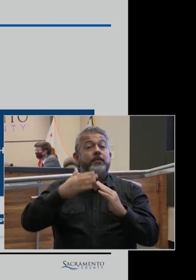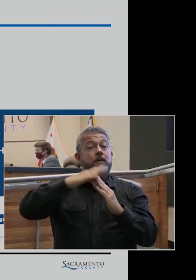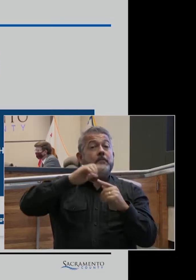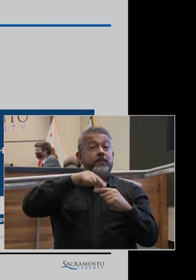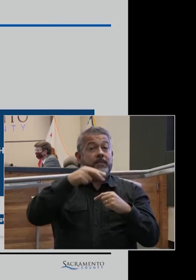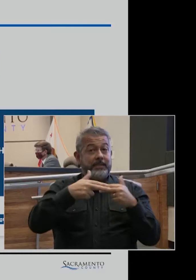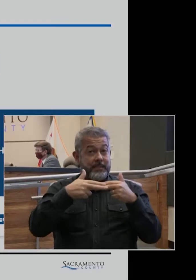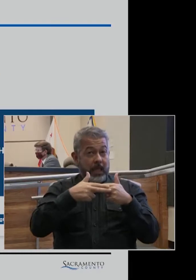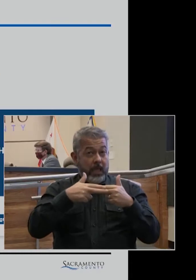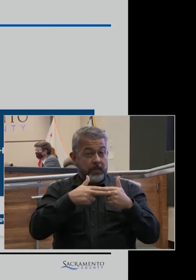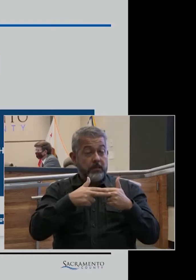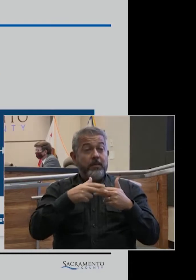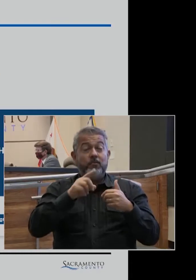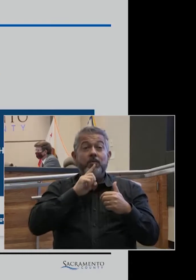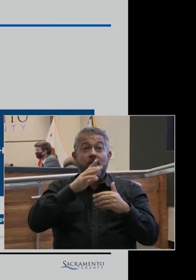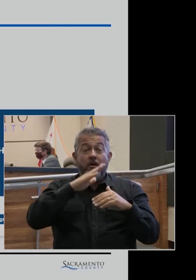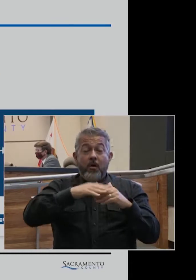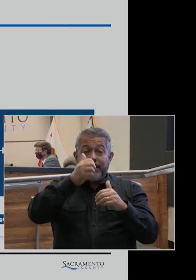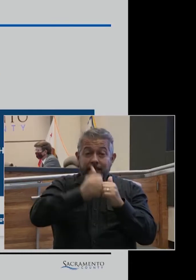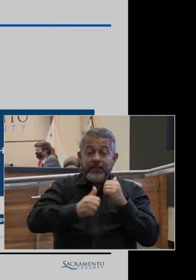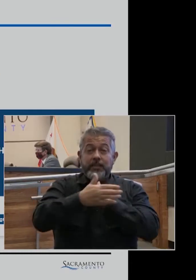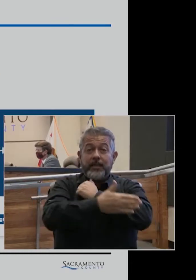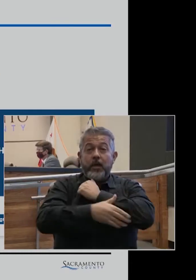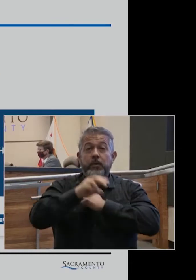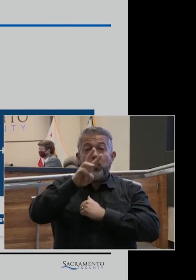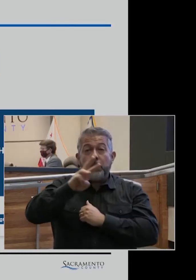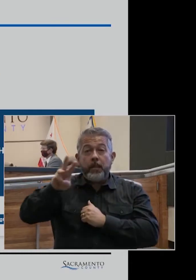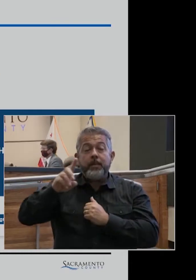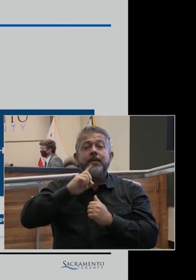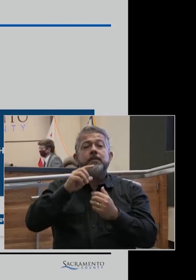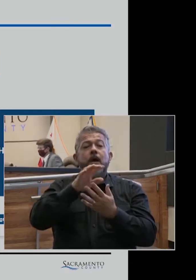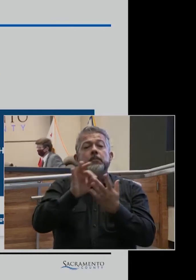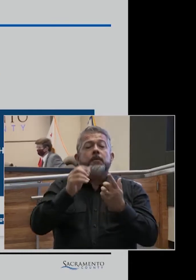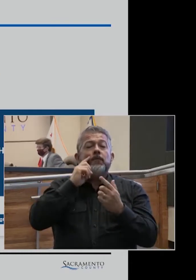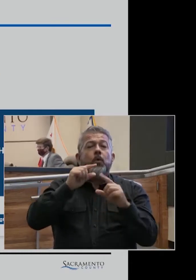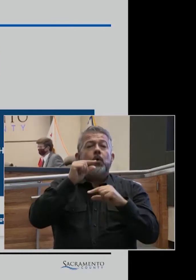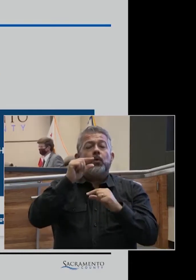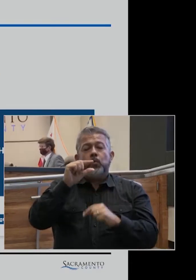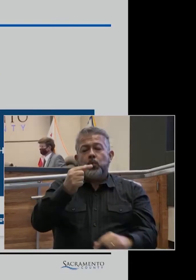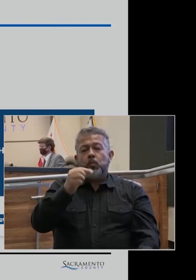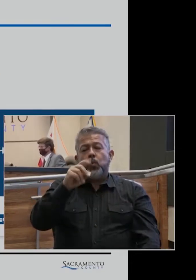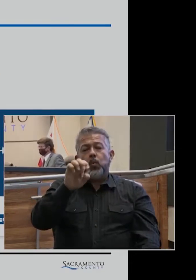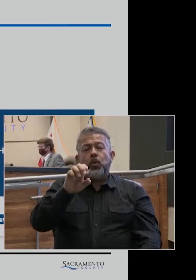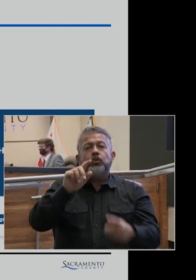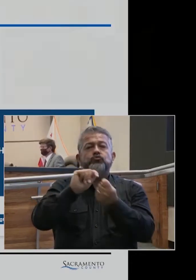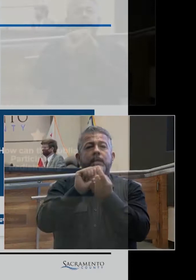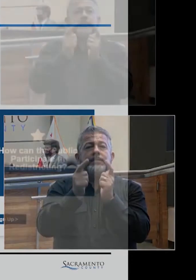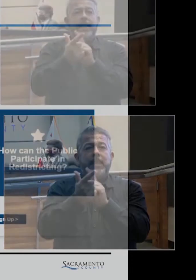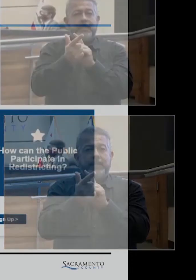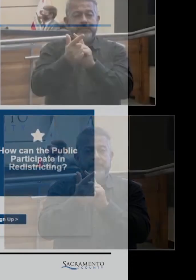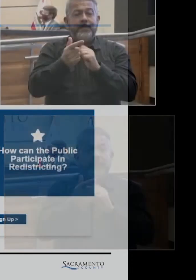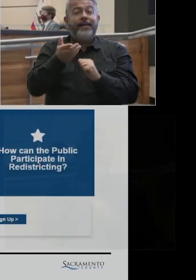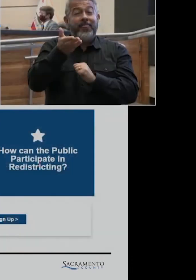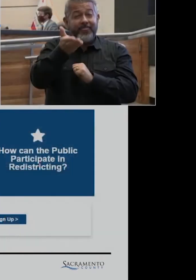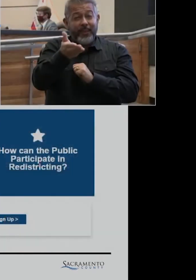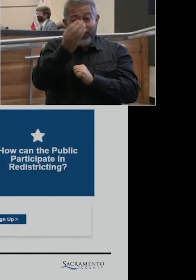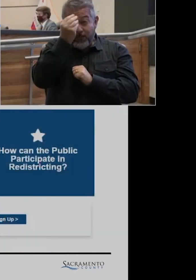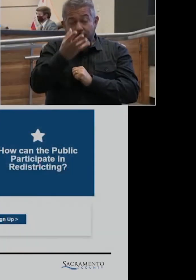NOTE ON TOP OF EVERY COUNTY WEB PAGE IS OPTION FOR GOOGLE PAGE IS OPTION FOR GOOGLE TRANSLATE.